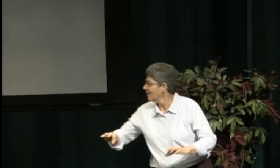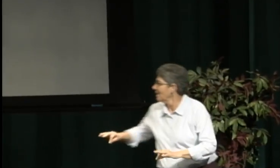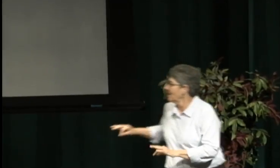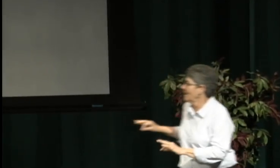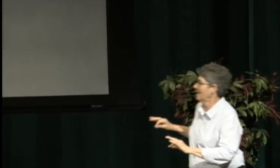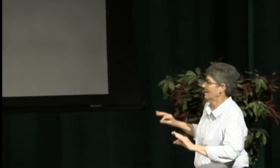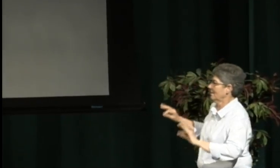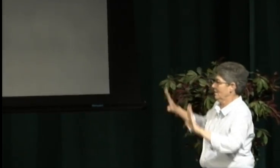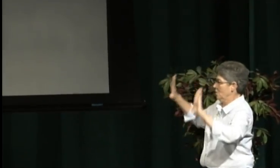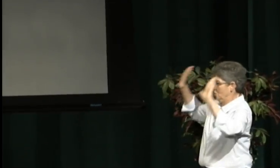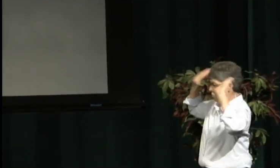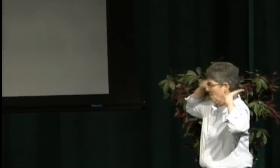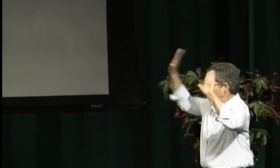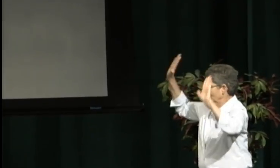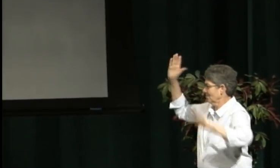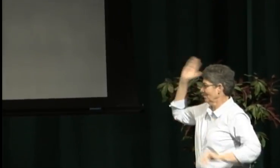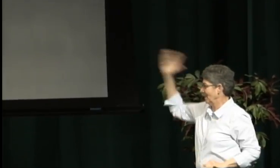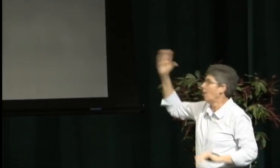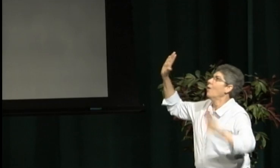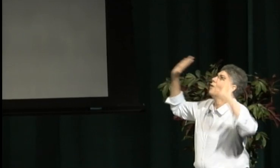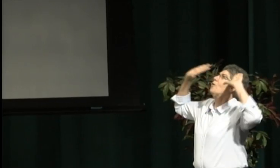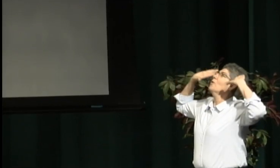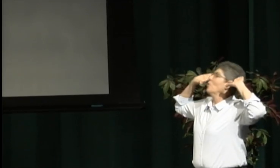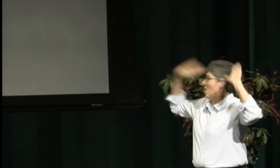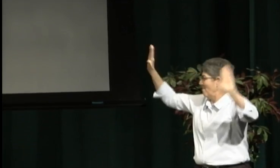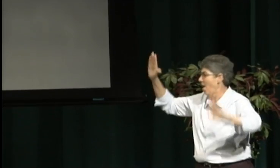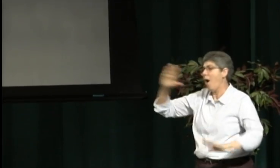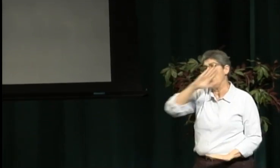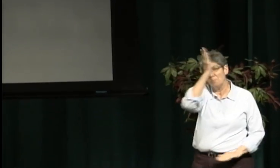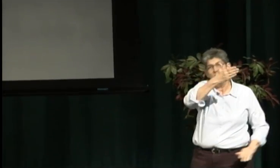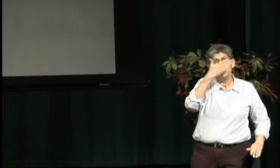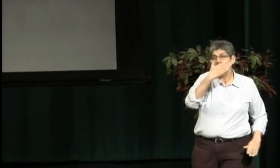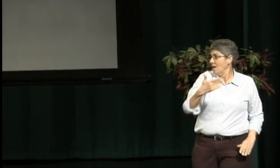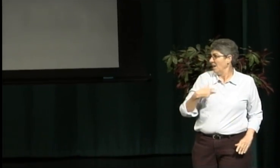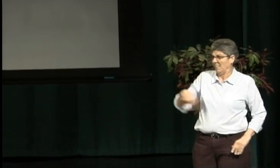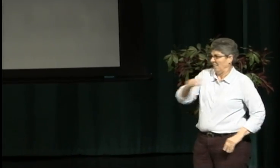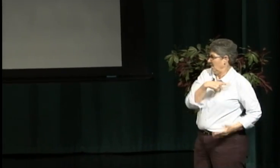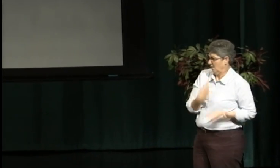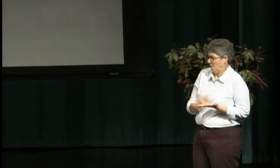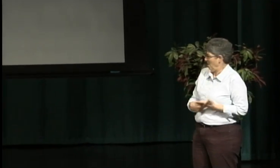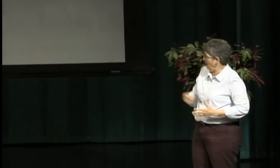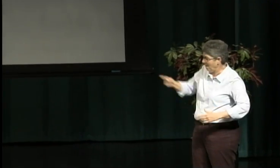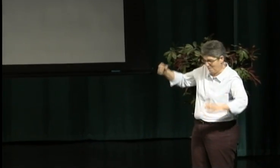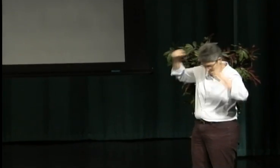Is this an okay place? What an outstanding presentation.